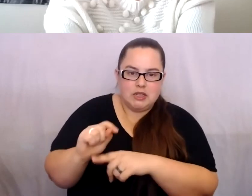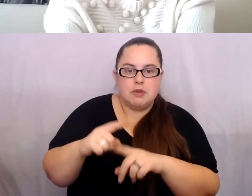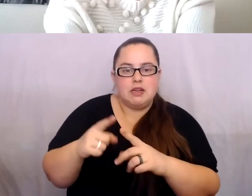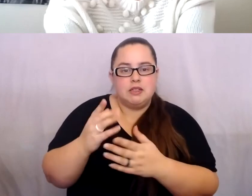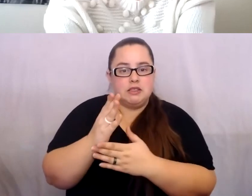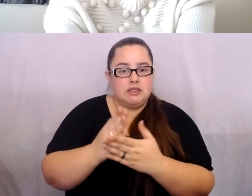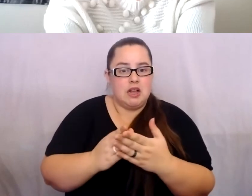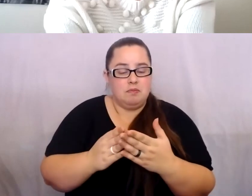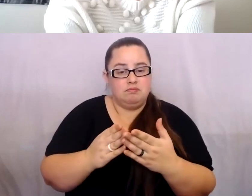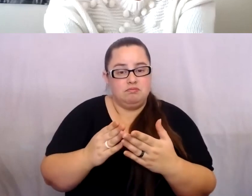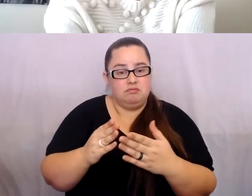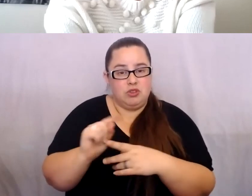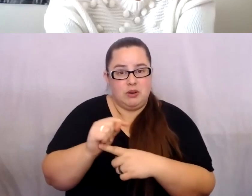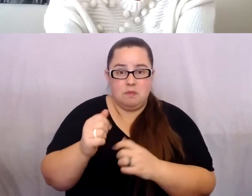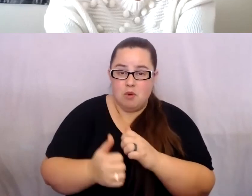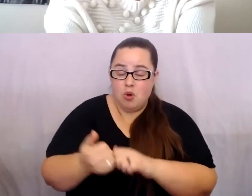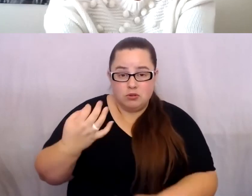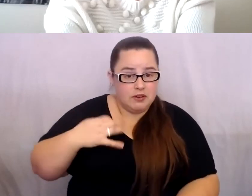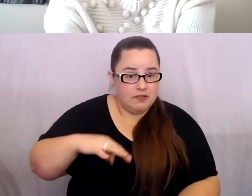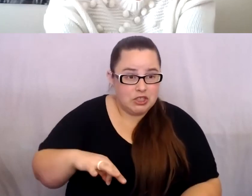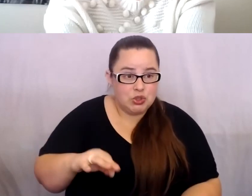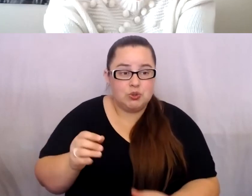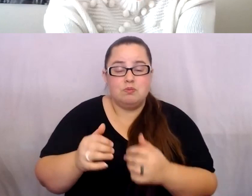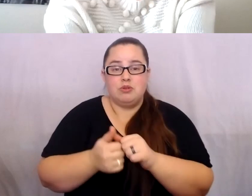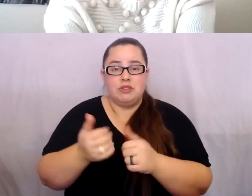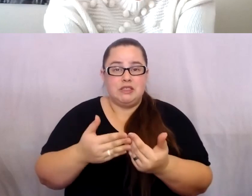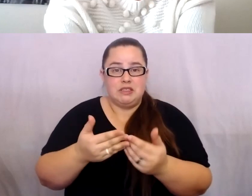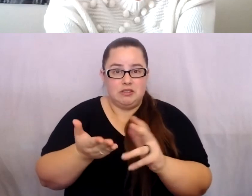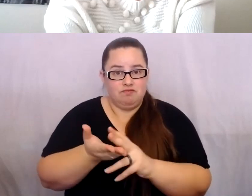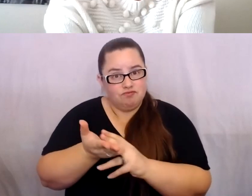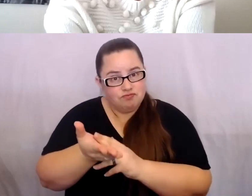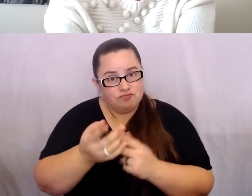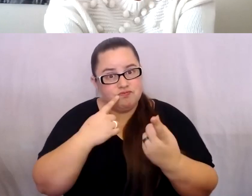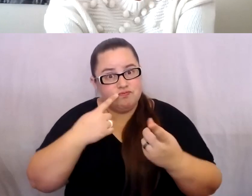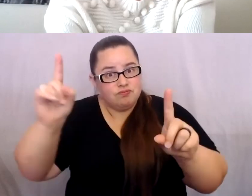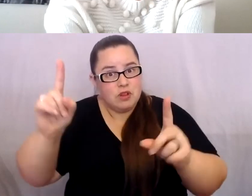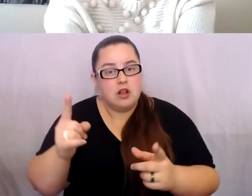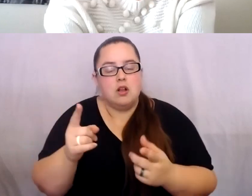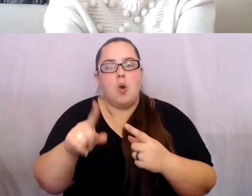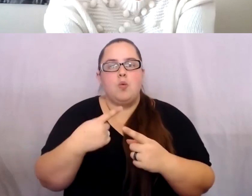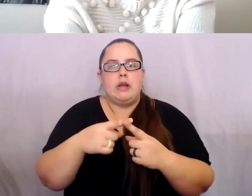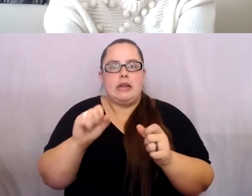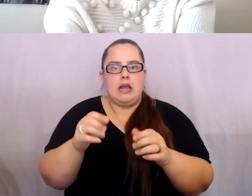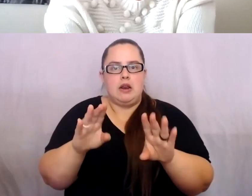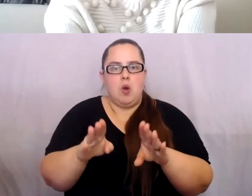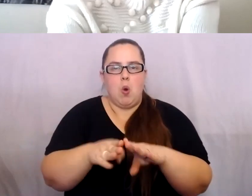to get through is ones that maybe open up with a practice, maybe opening up with, you know, even